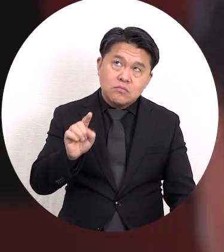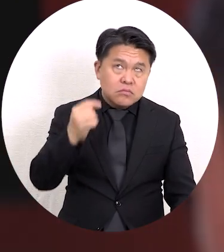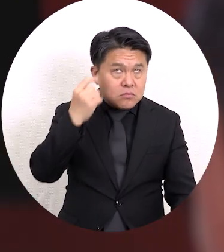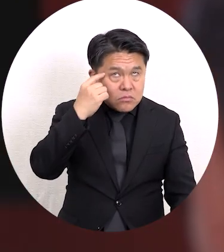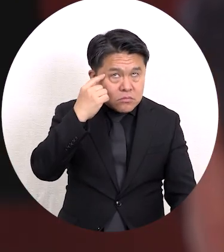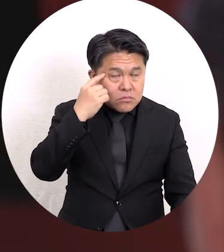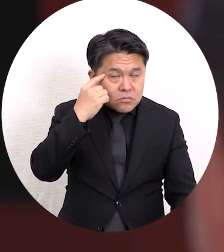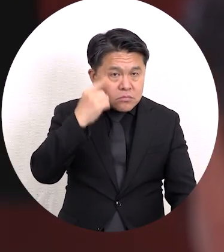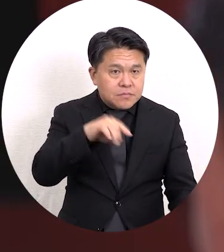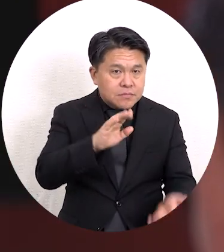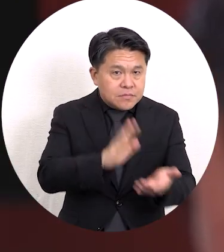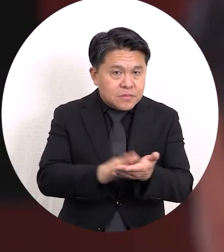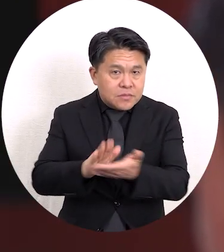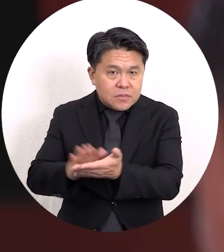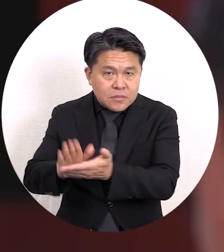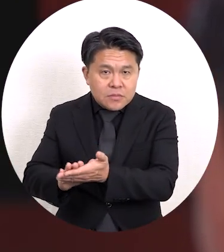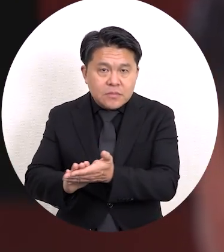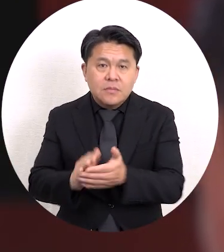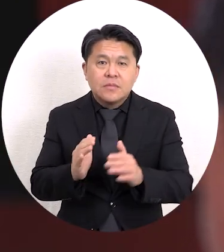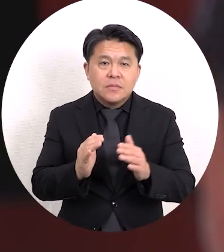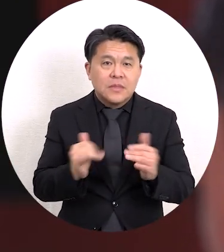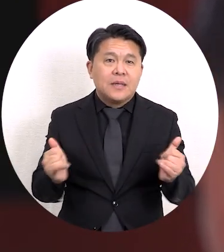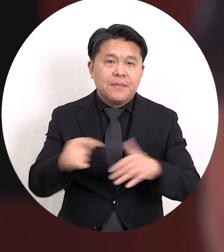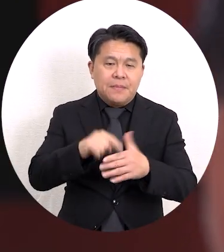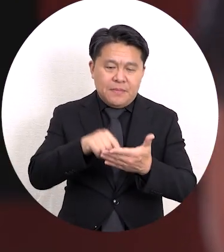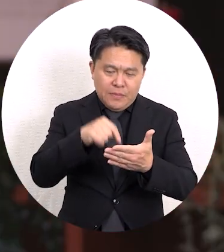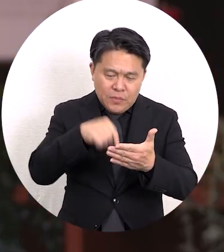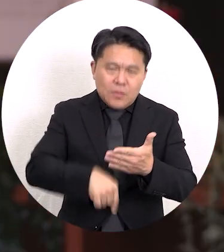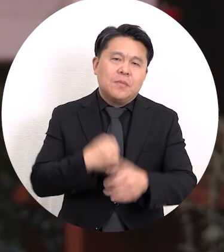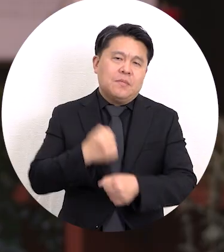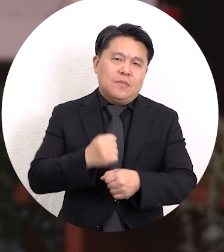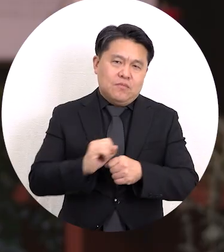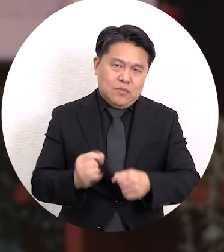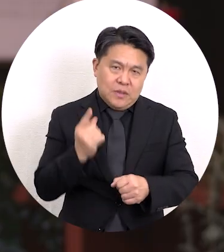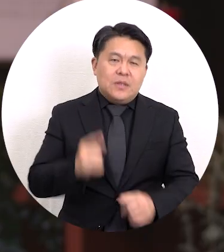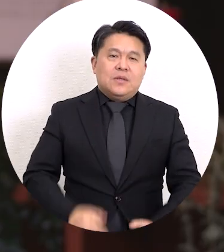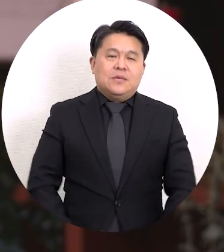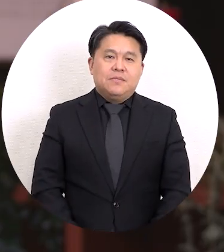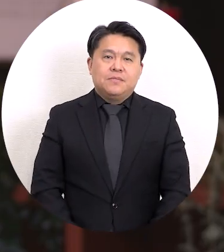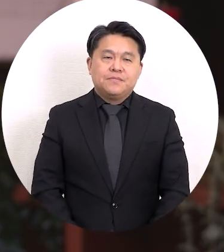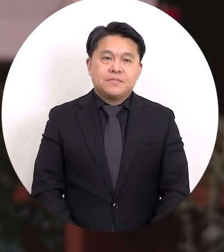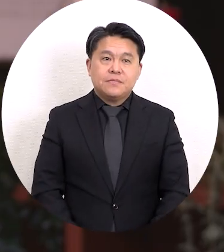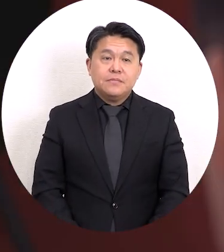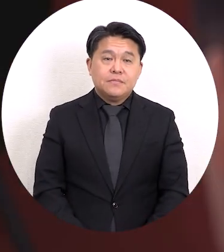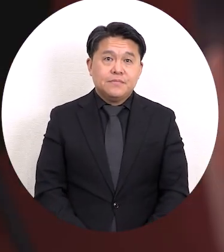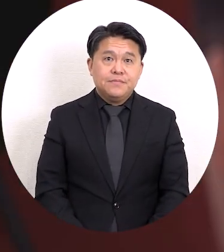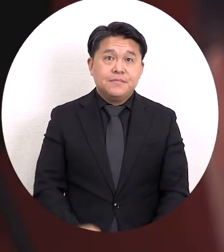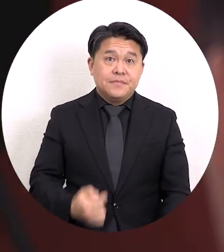the beat is something our minds construct. So, I'll try it now.